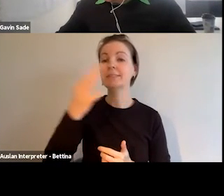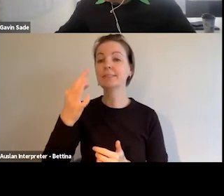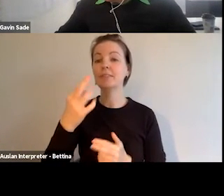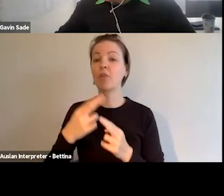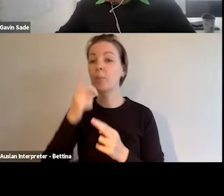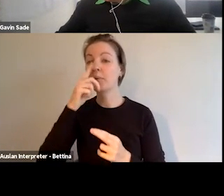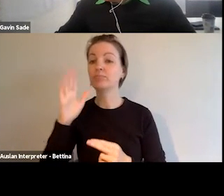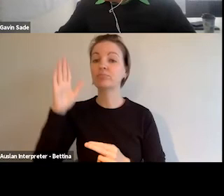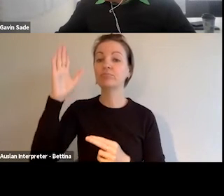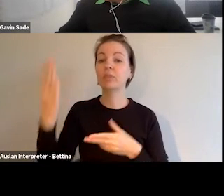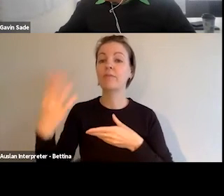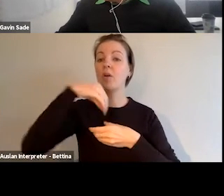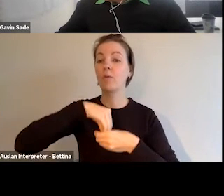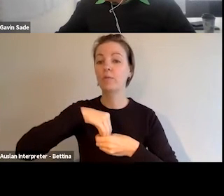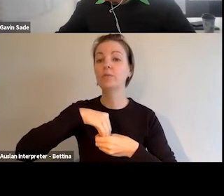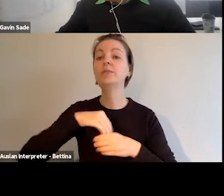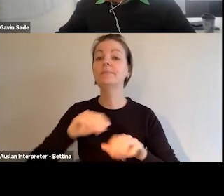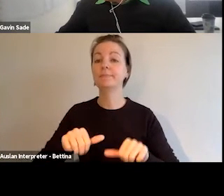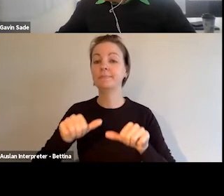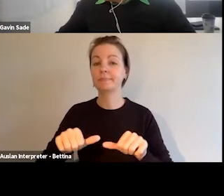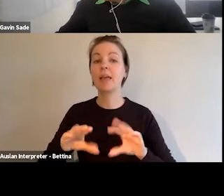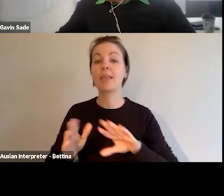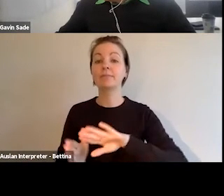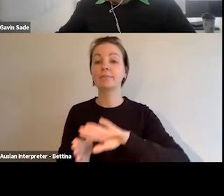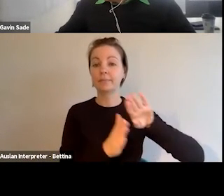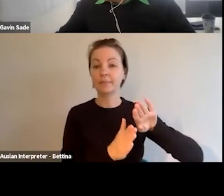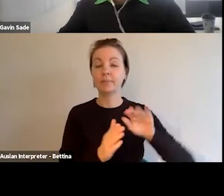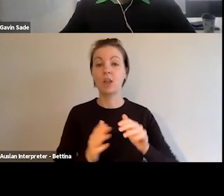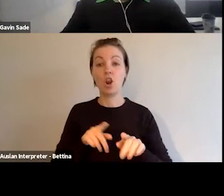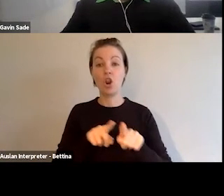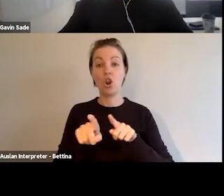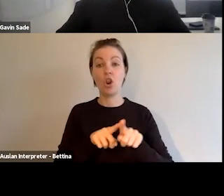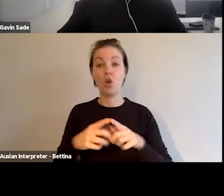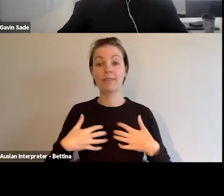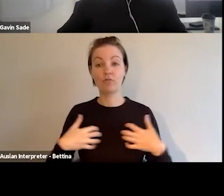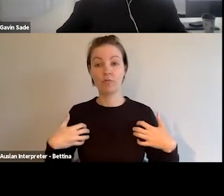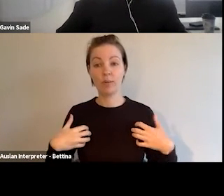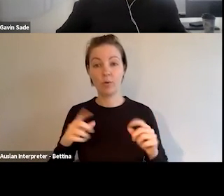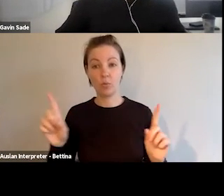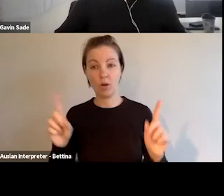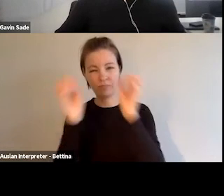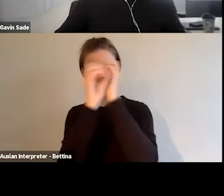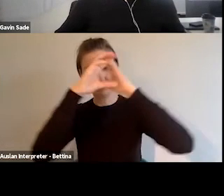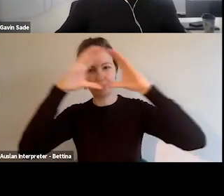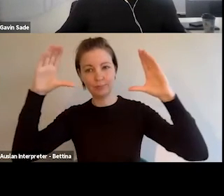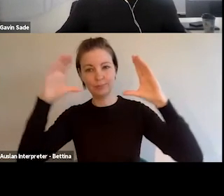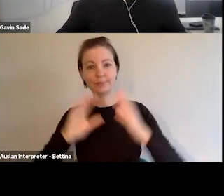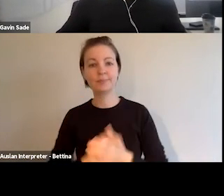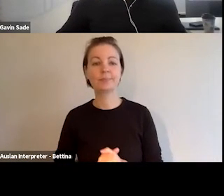And then there was a question about the learning framework would look like. And from our lessons in Ars Electronica , it was around being able